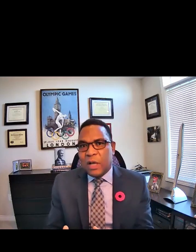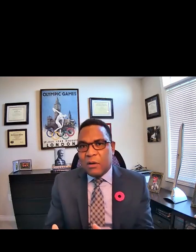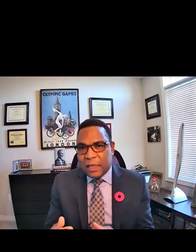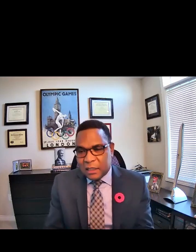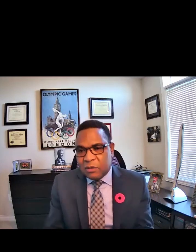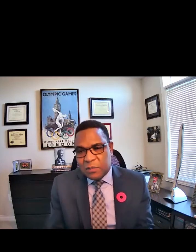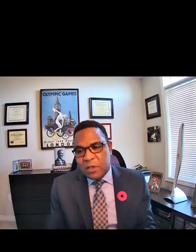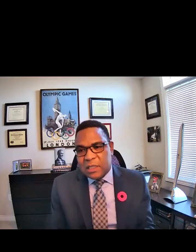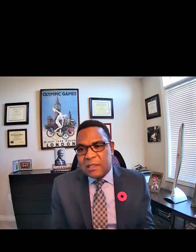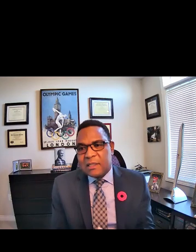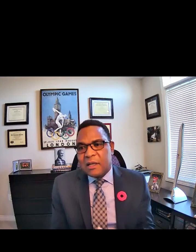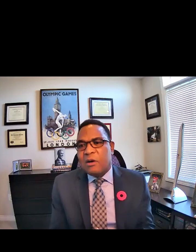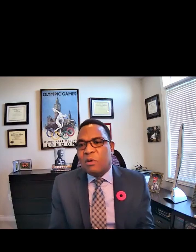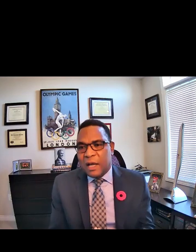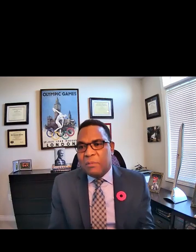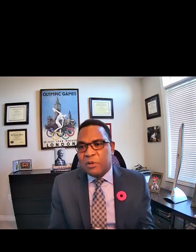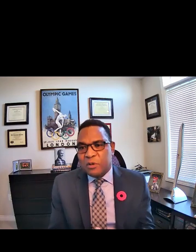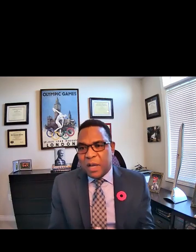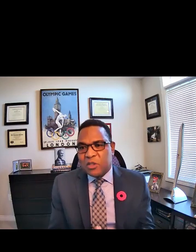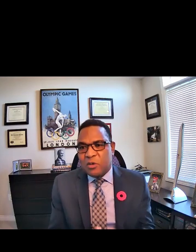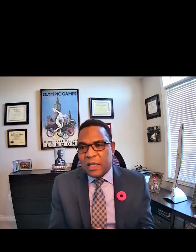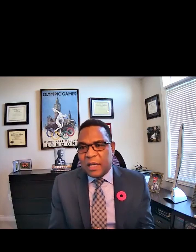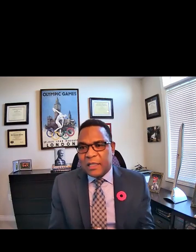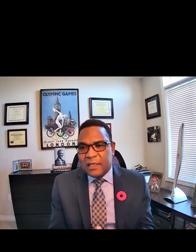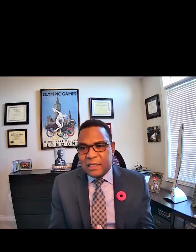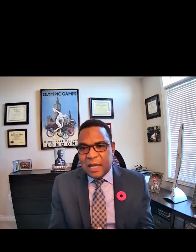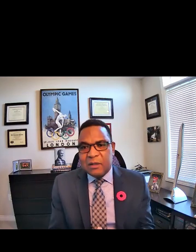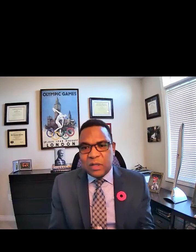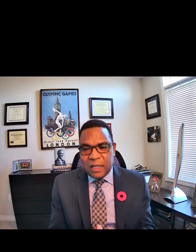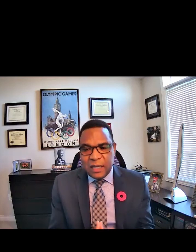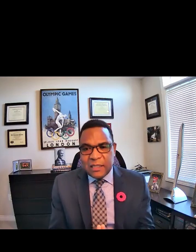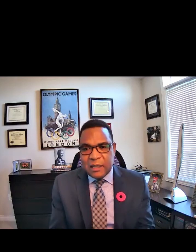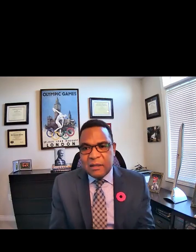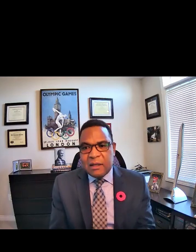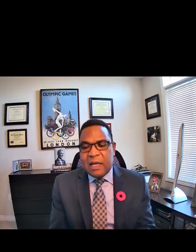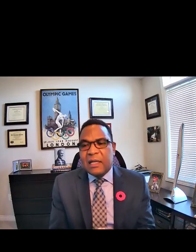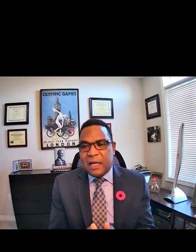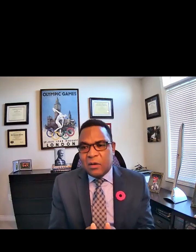and we are collecting responses, we are able to make sure it is done with ease.